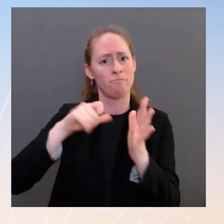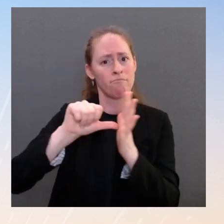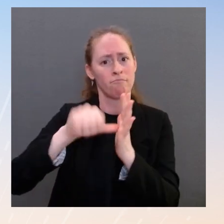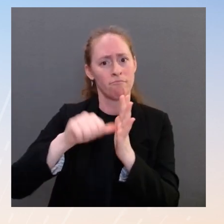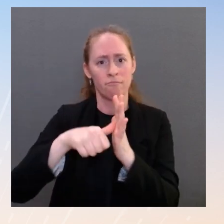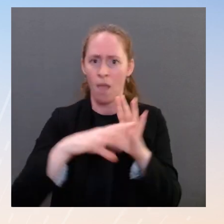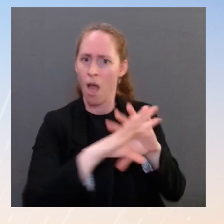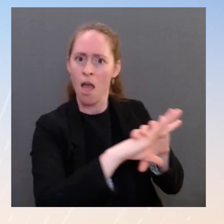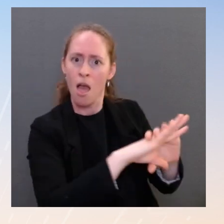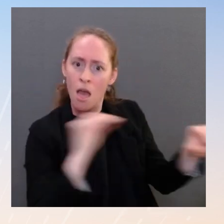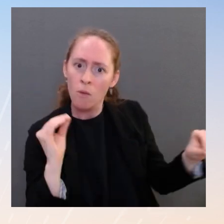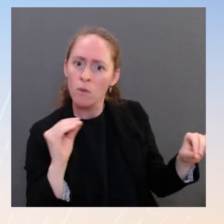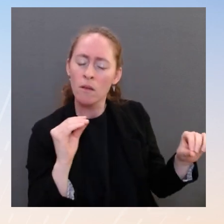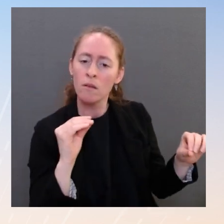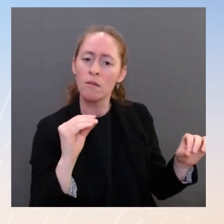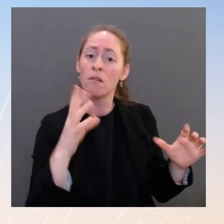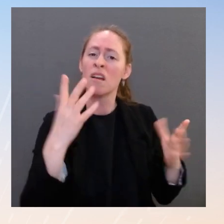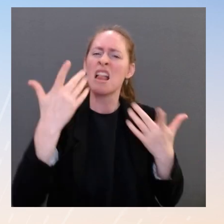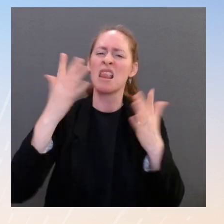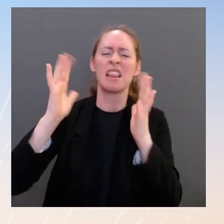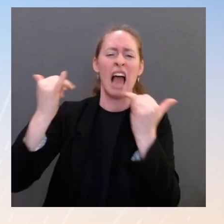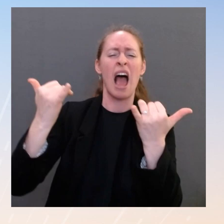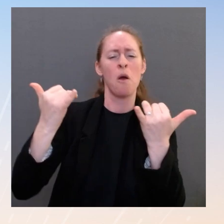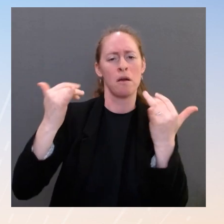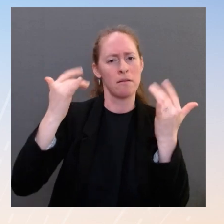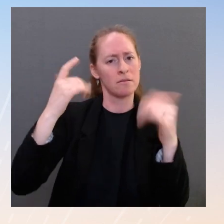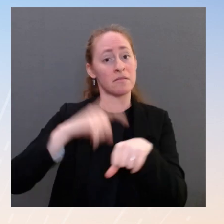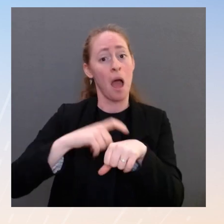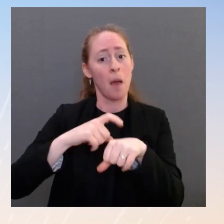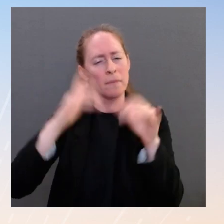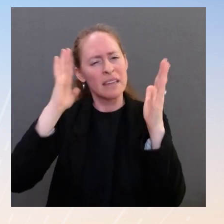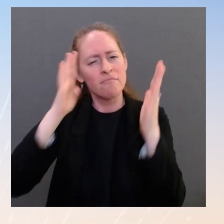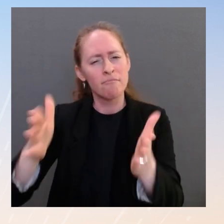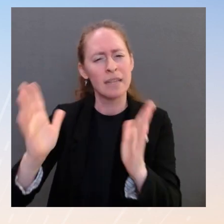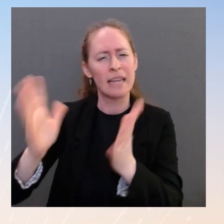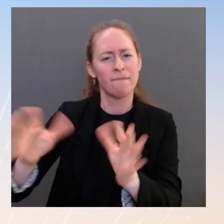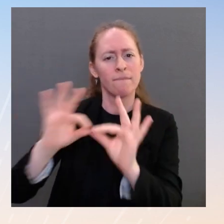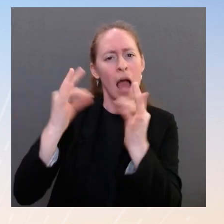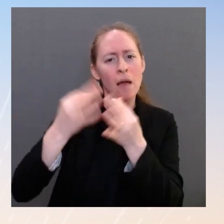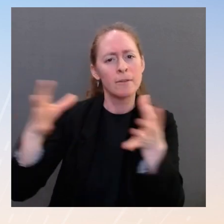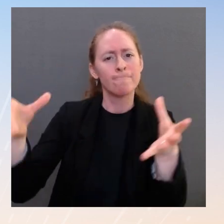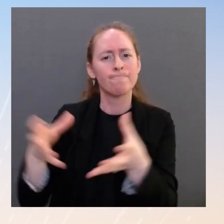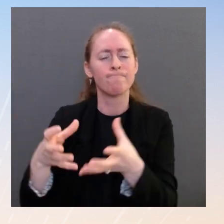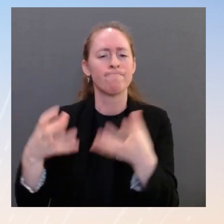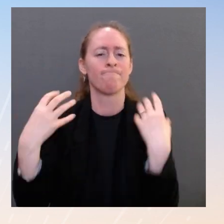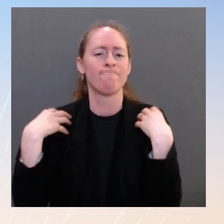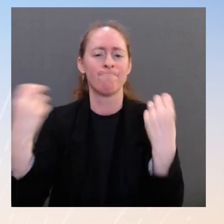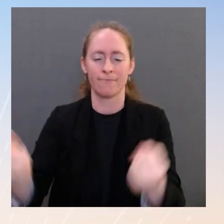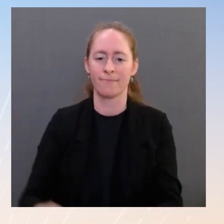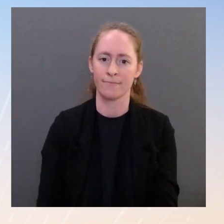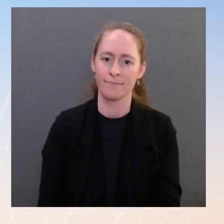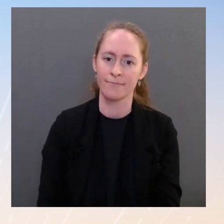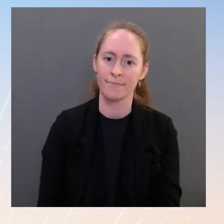to speak to and respect his health privacy beyond now. The Press: And then on the Vice President, did her role as Vice President have any impact